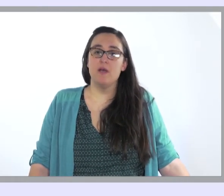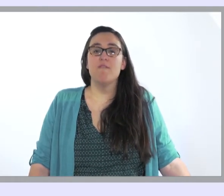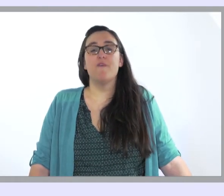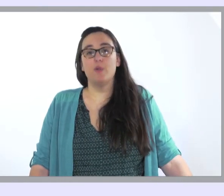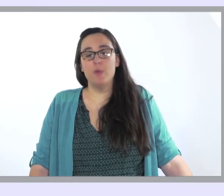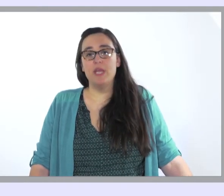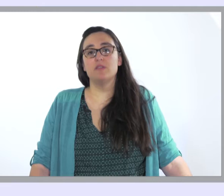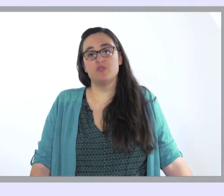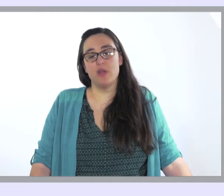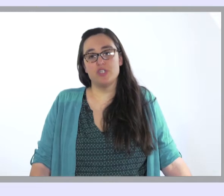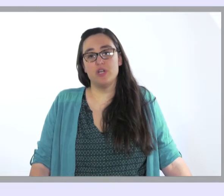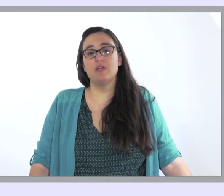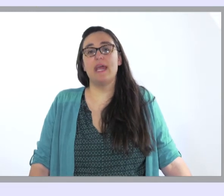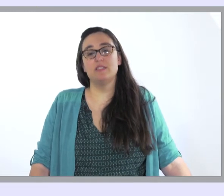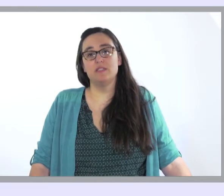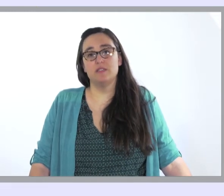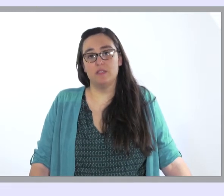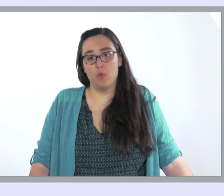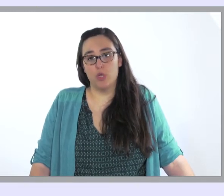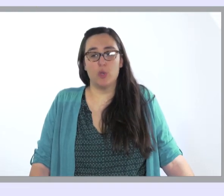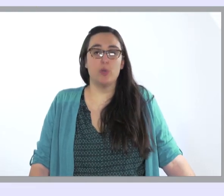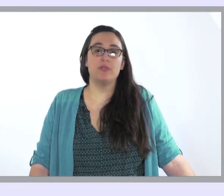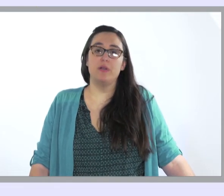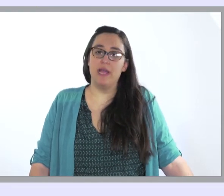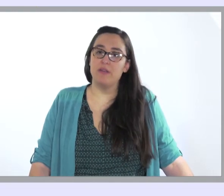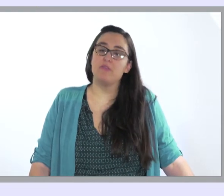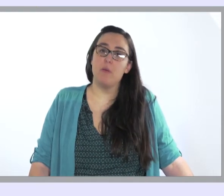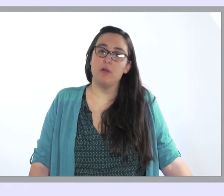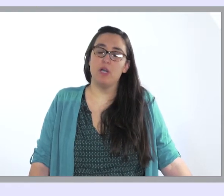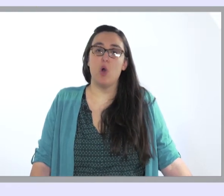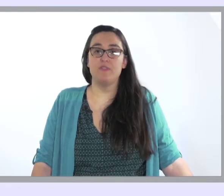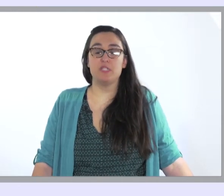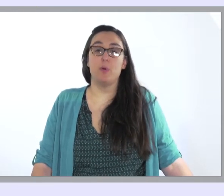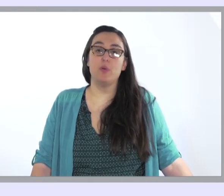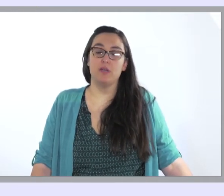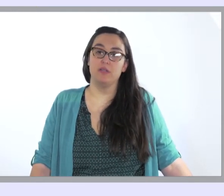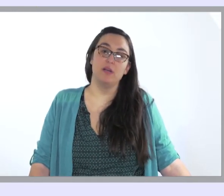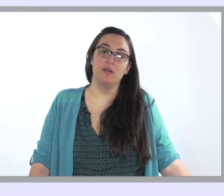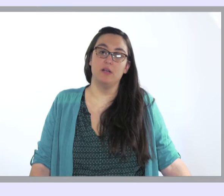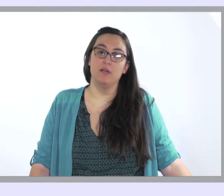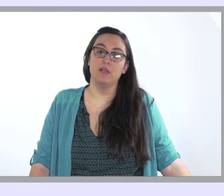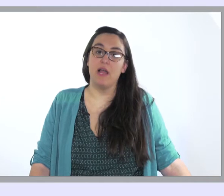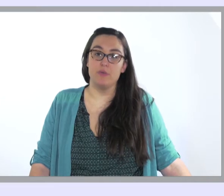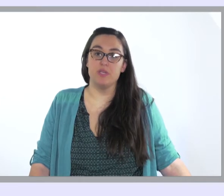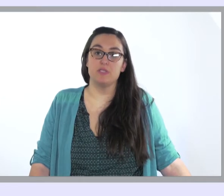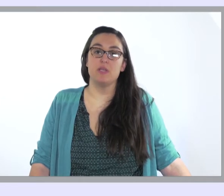following the structure and the word order and grammar of the spoken languages.